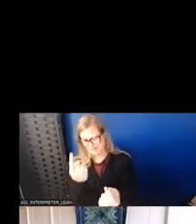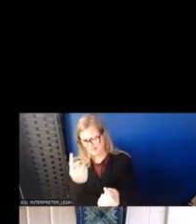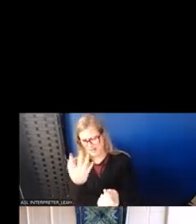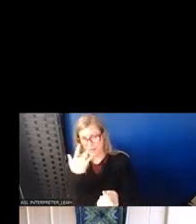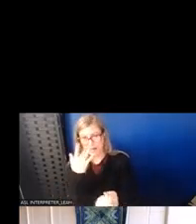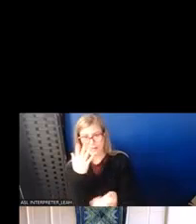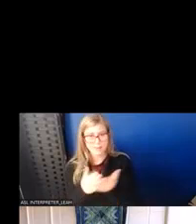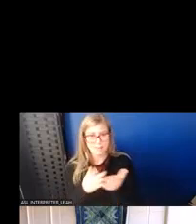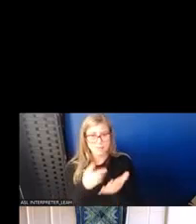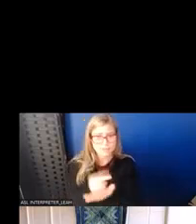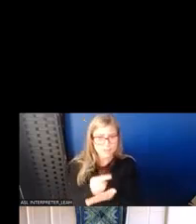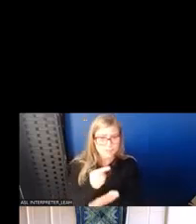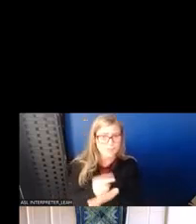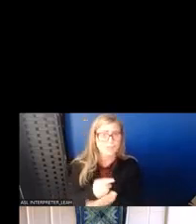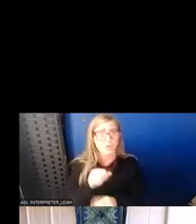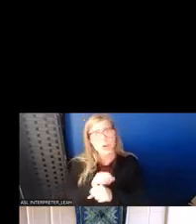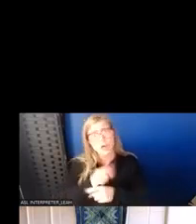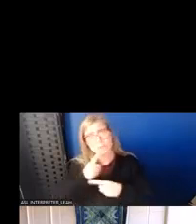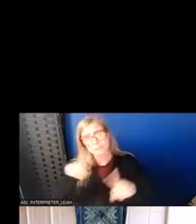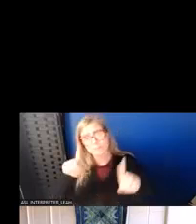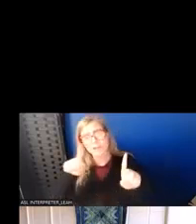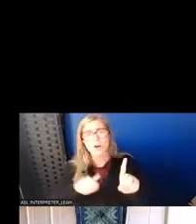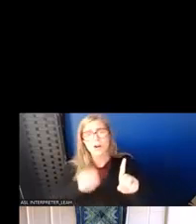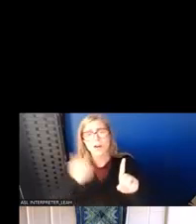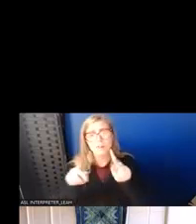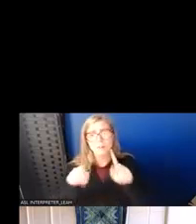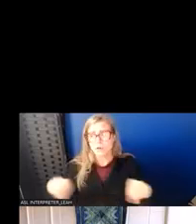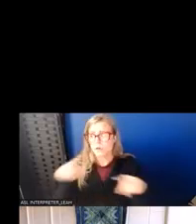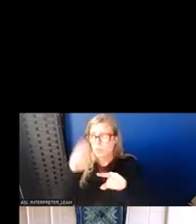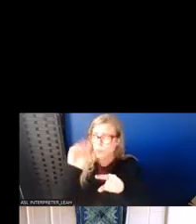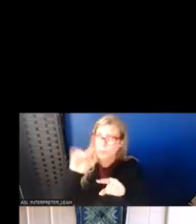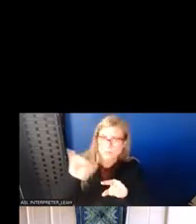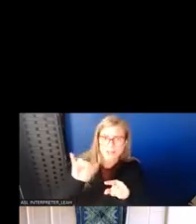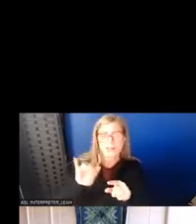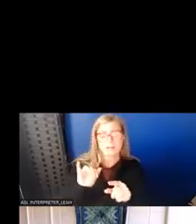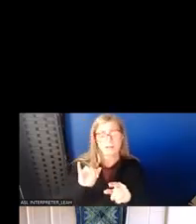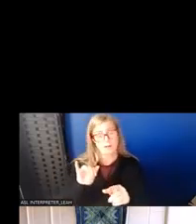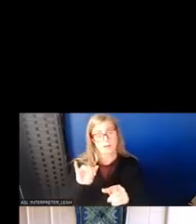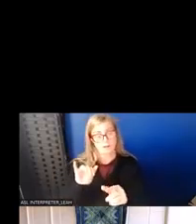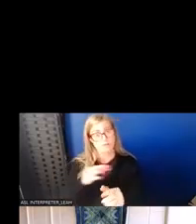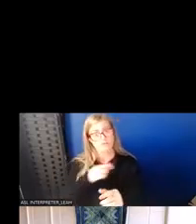work for some people who appear to be at risk for suicide and which ones don't work.